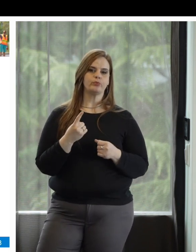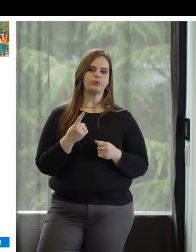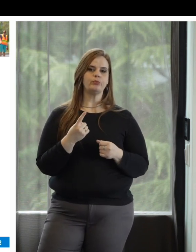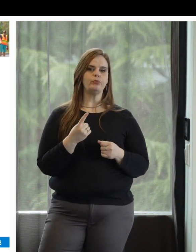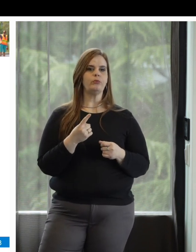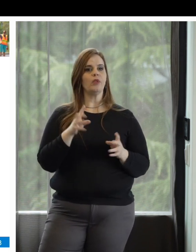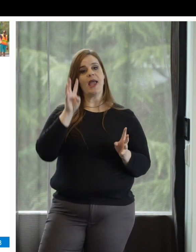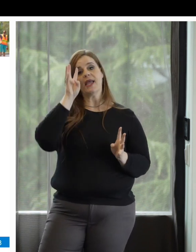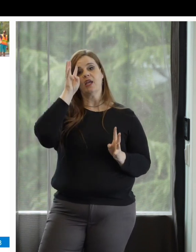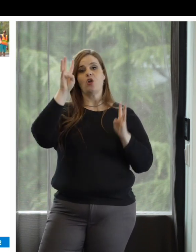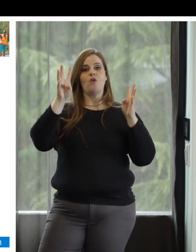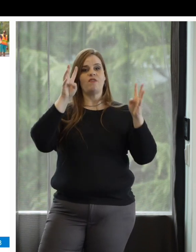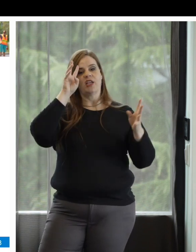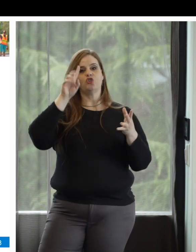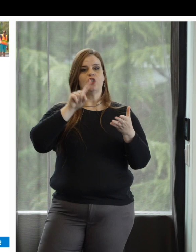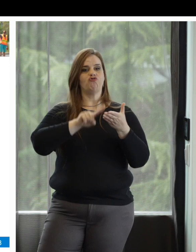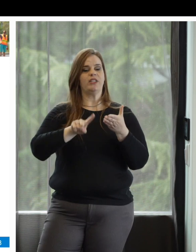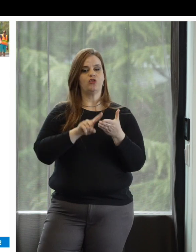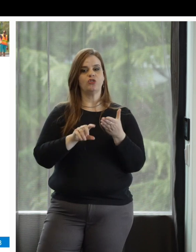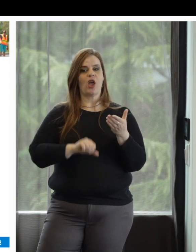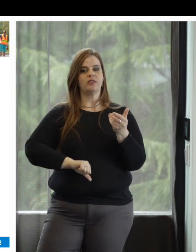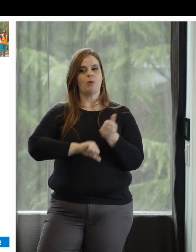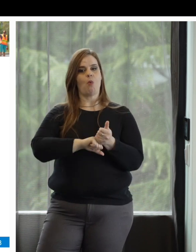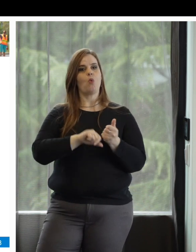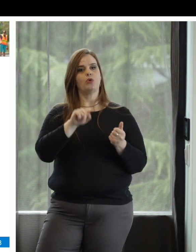research and support tools. And I can't